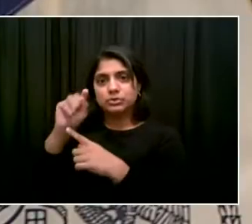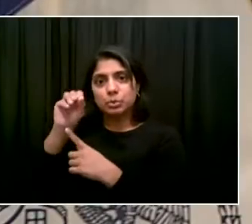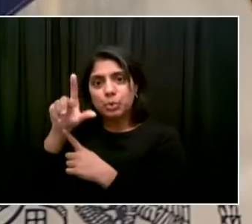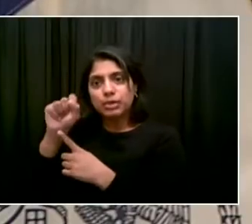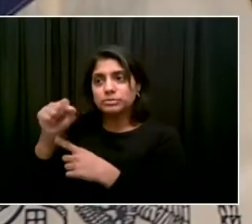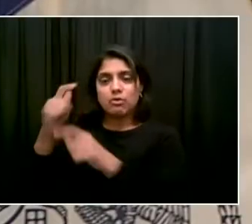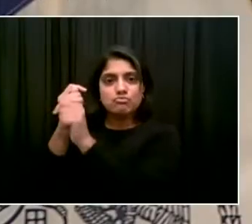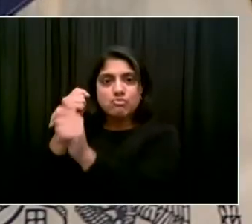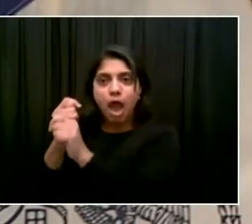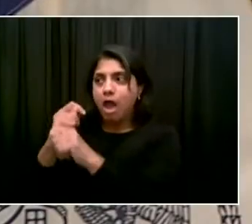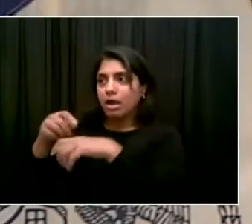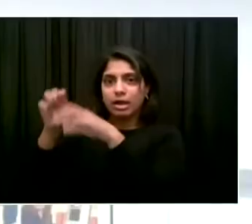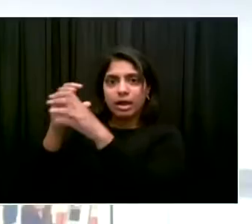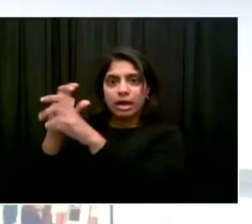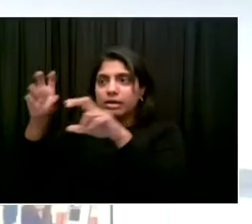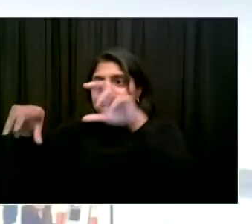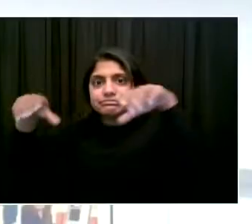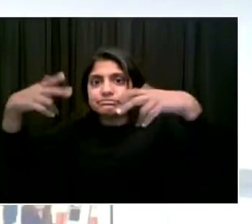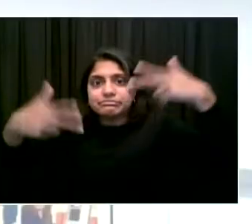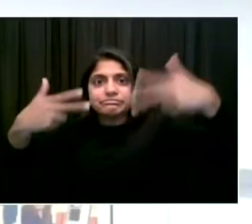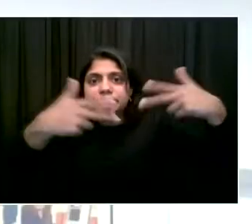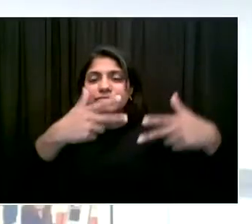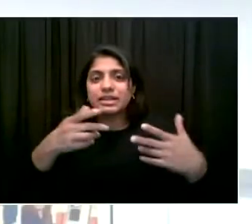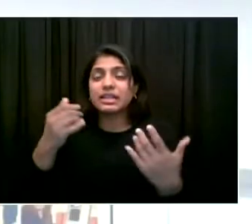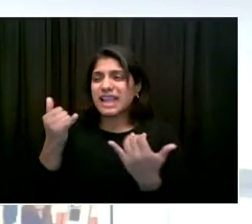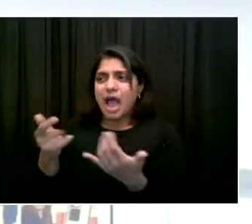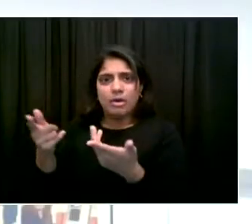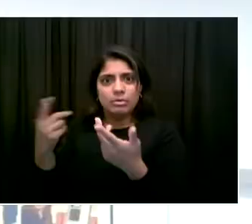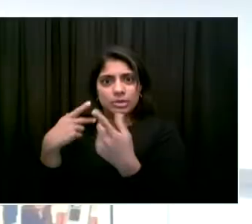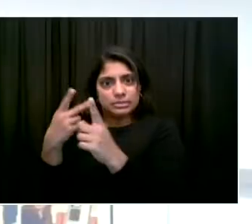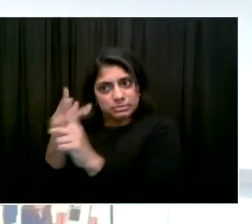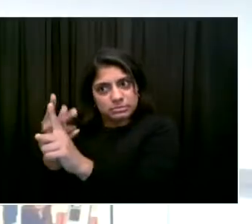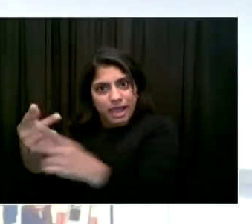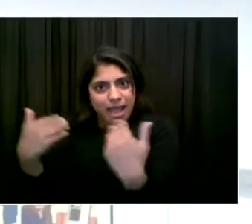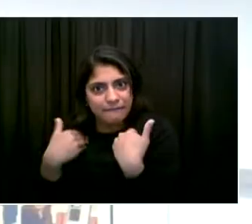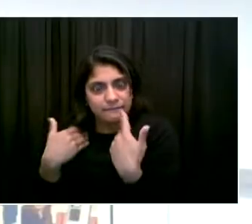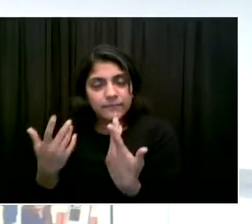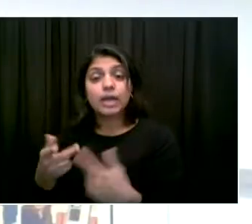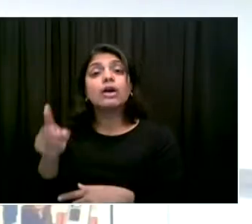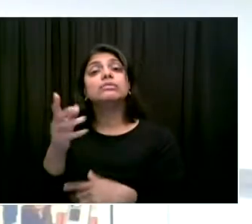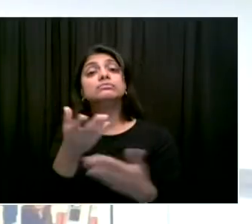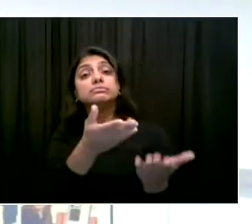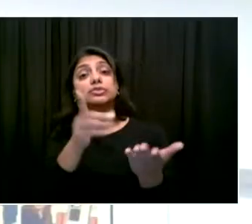MUSCULAR WAY TO MAE KTHAT HAPPEN.